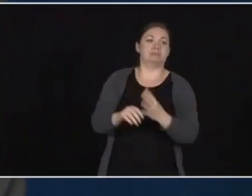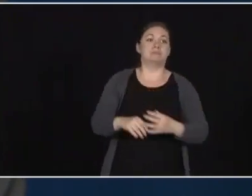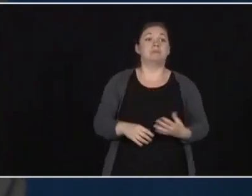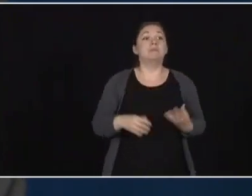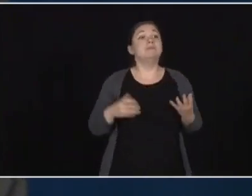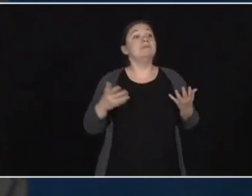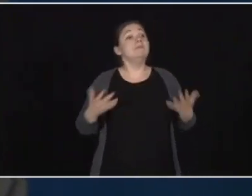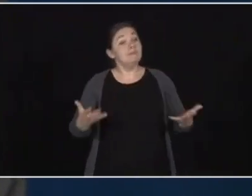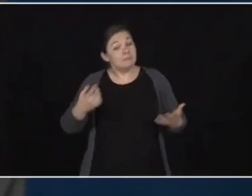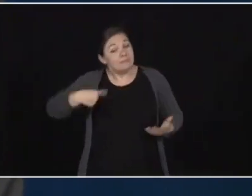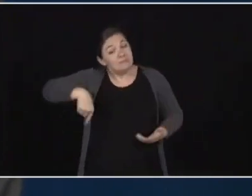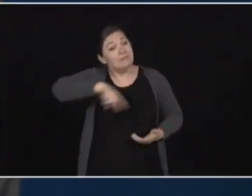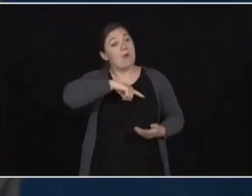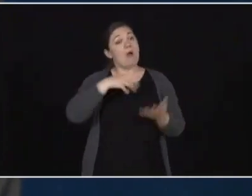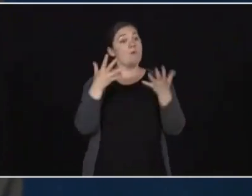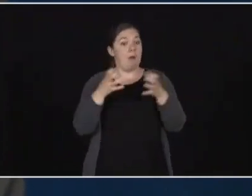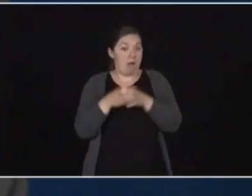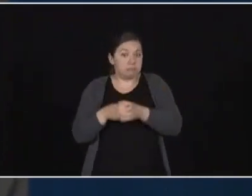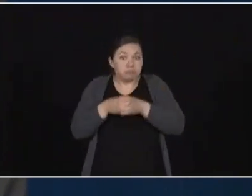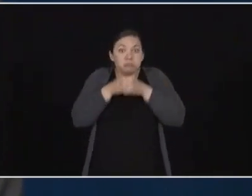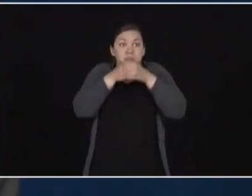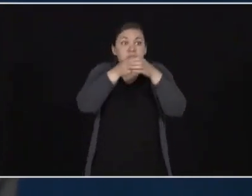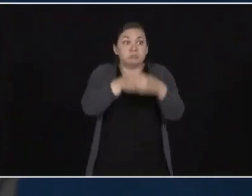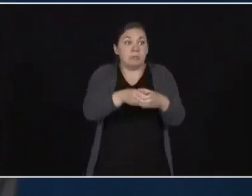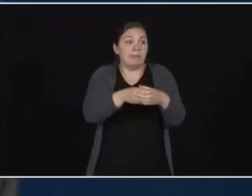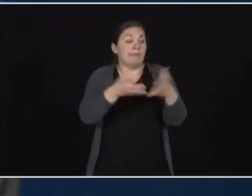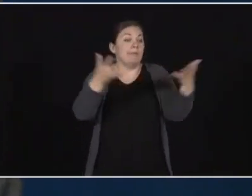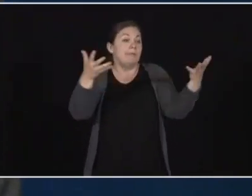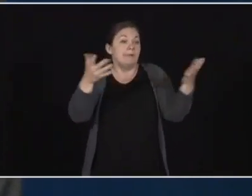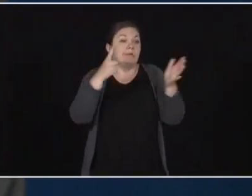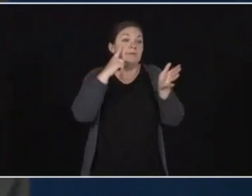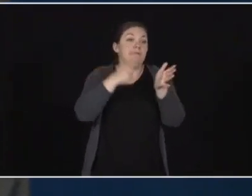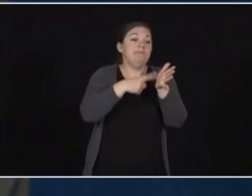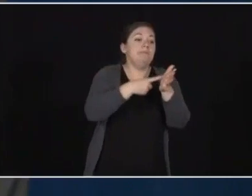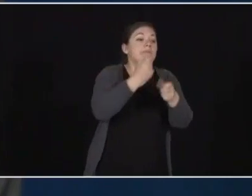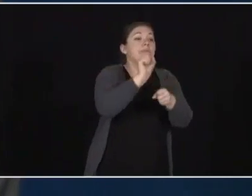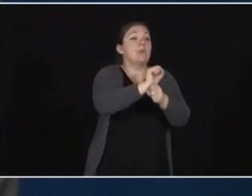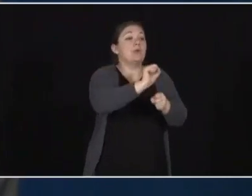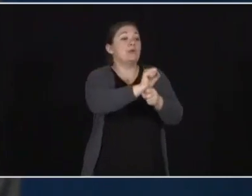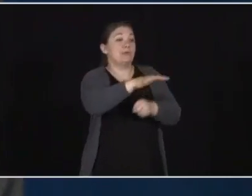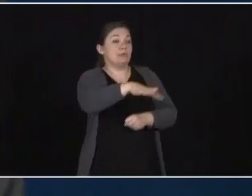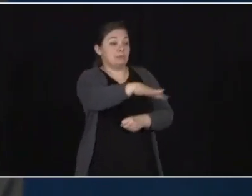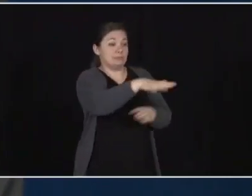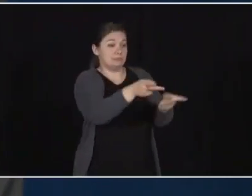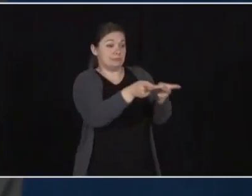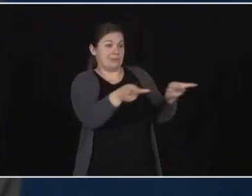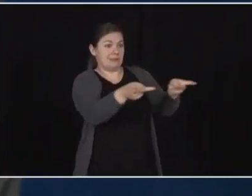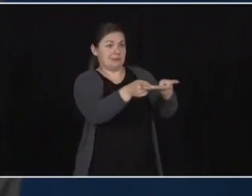If the setting is mobile in other words people work variable times and variable hours it may be